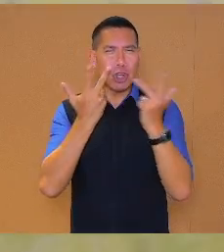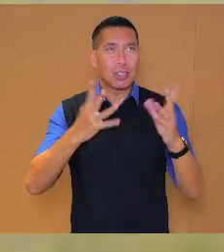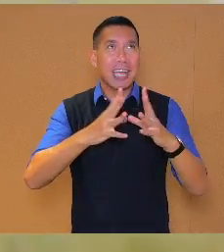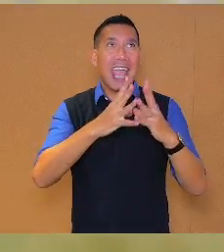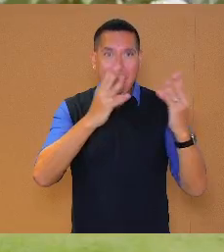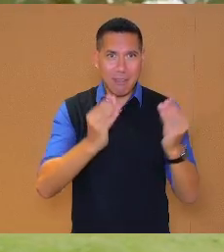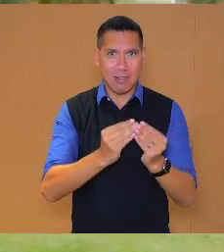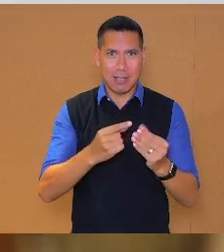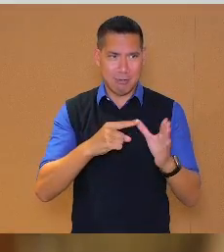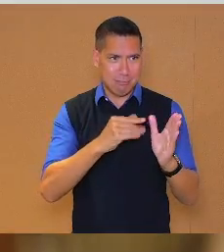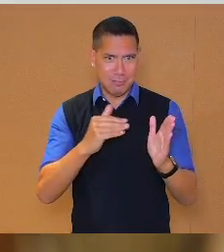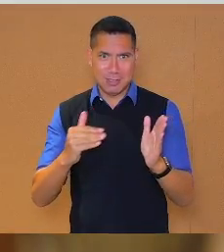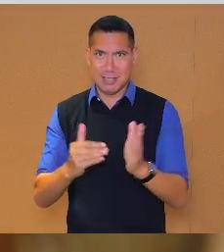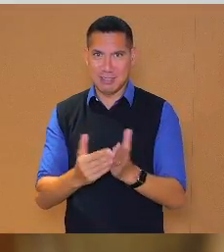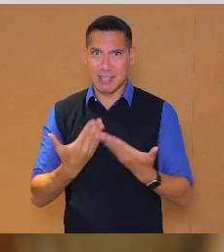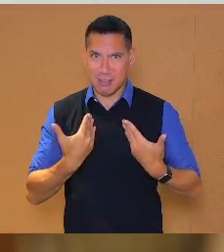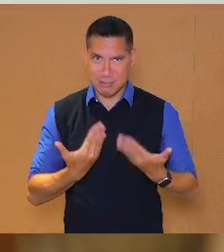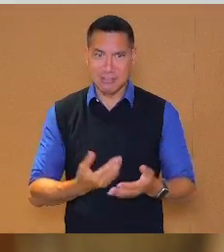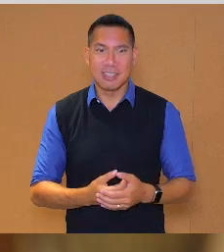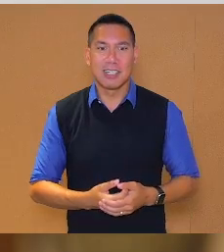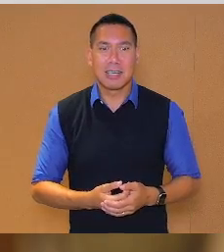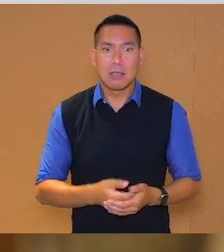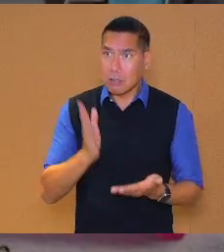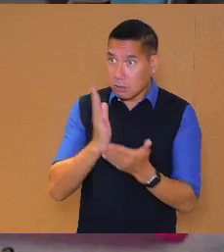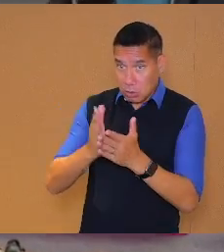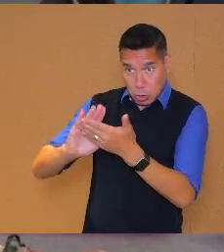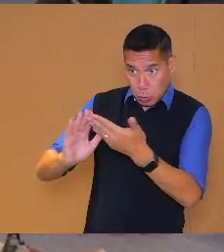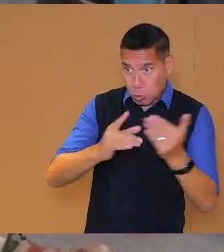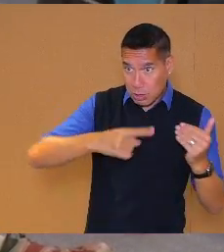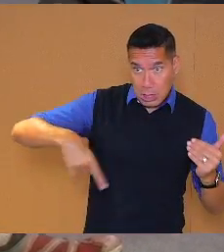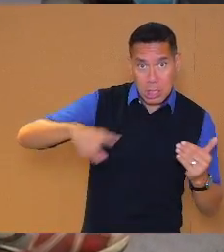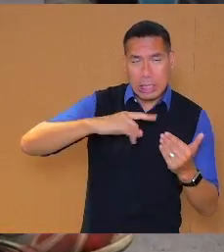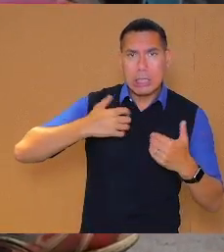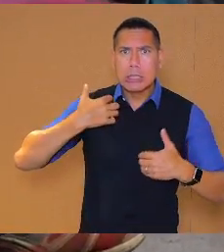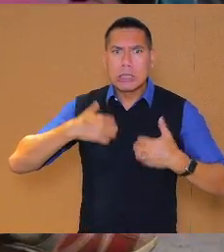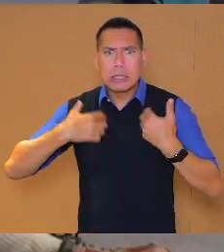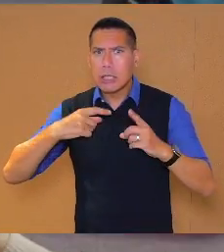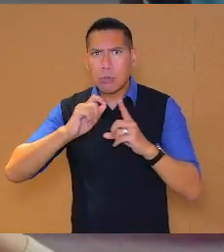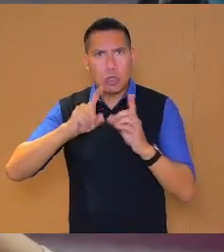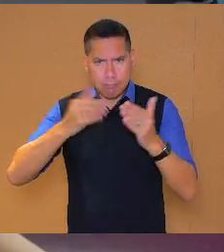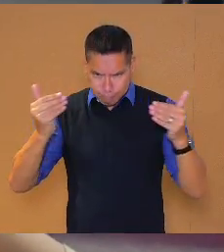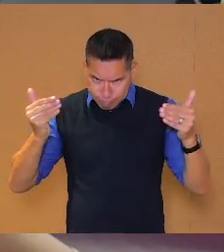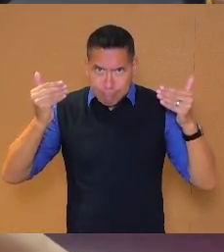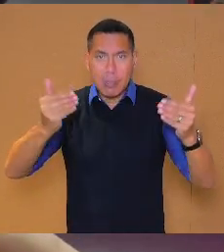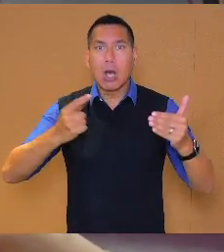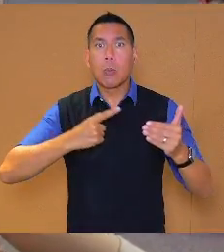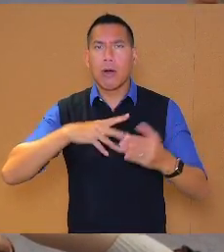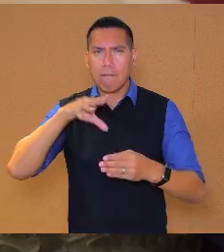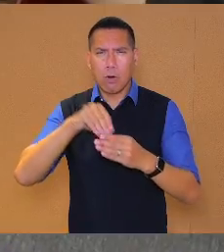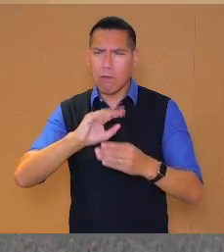The community was very excited the project was going ahead, because it involves everyone from outside the